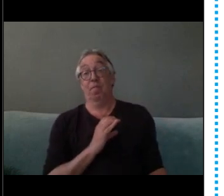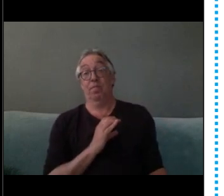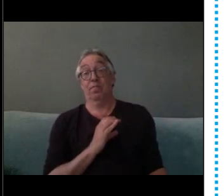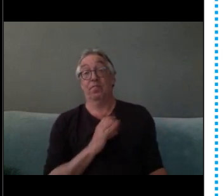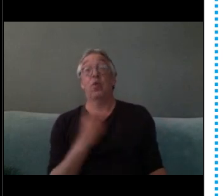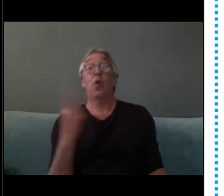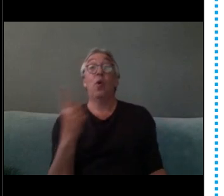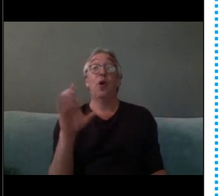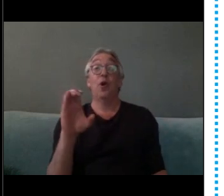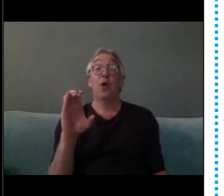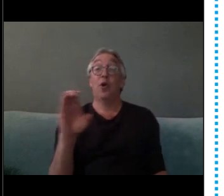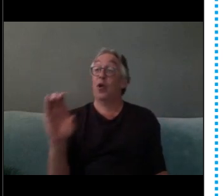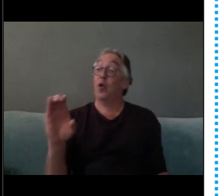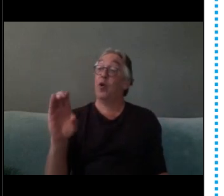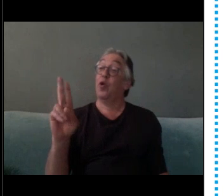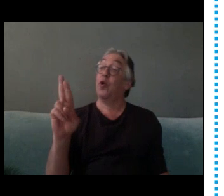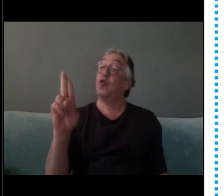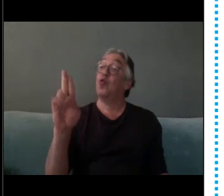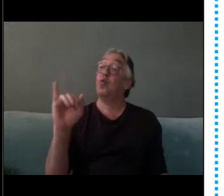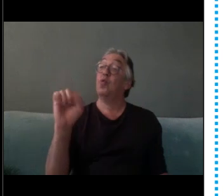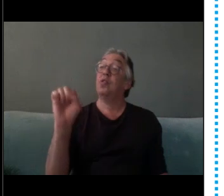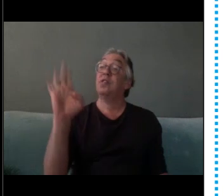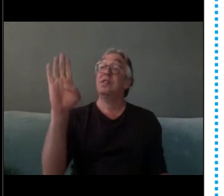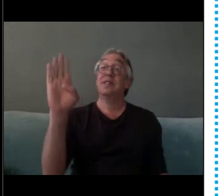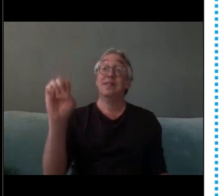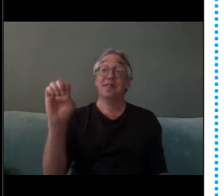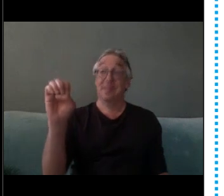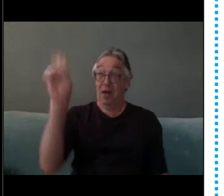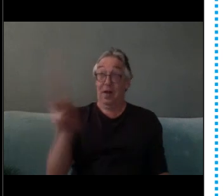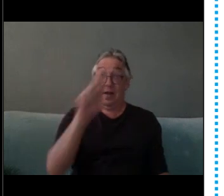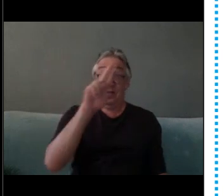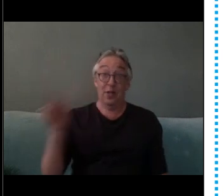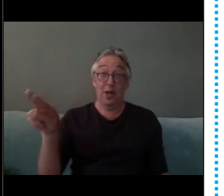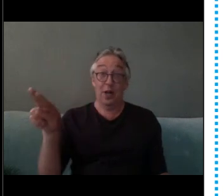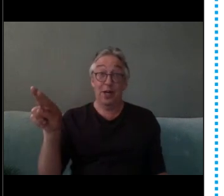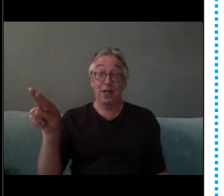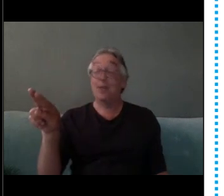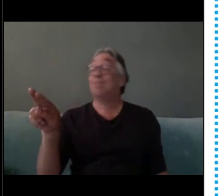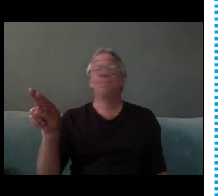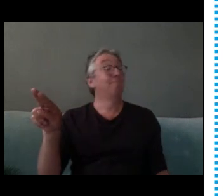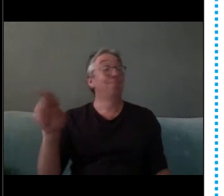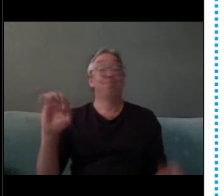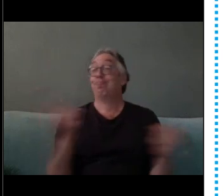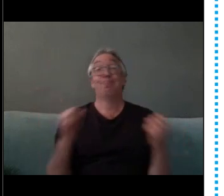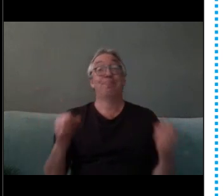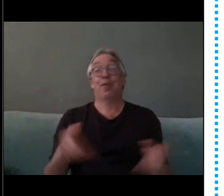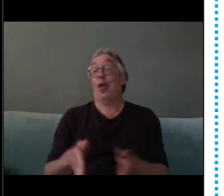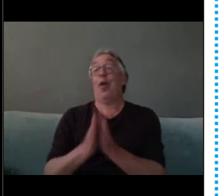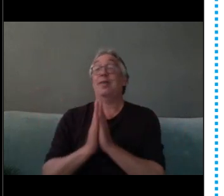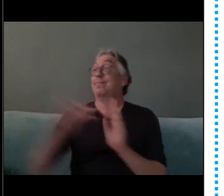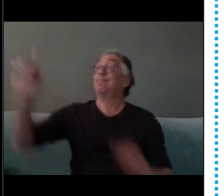So if you've a cruise booked and it gets cancelled, you cannot claim reimbursement or compensation.